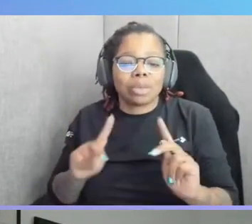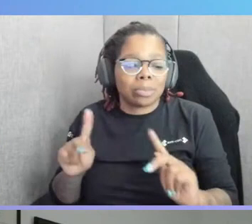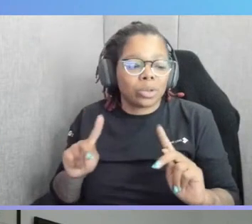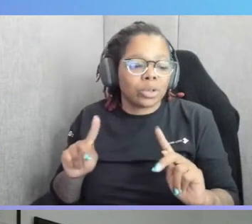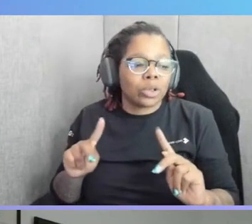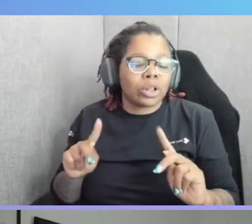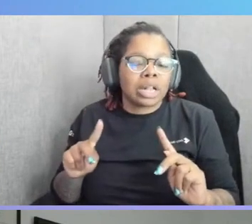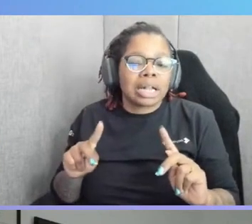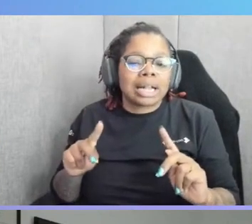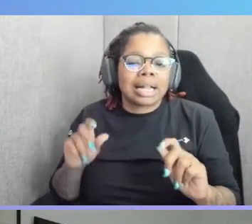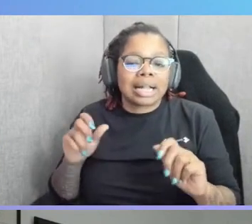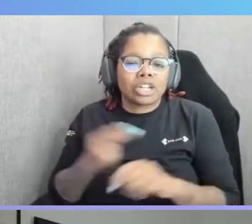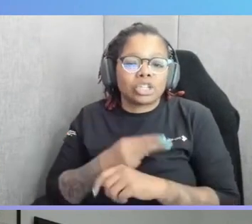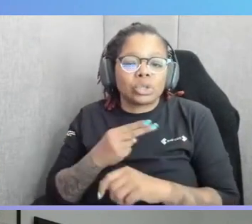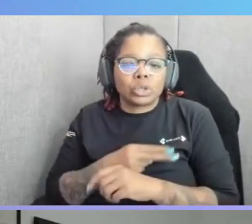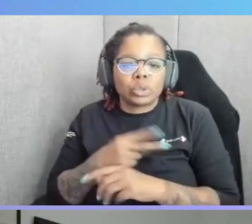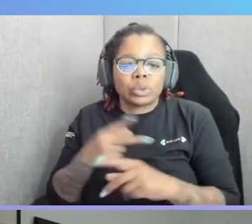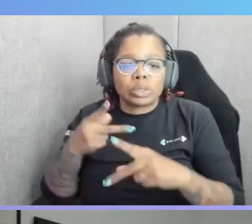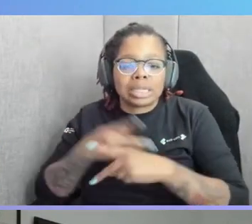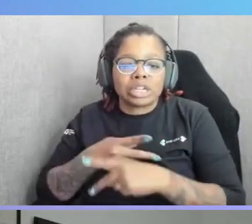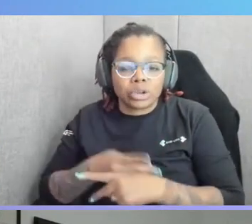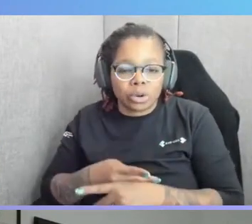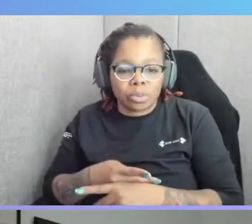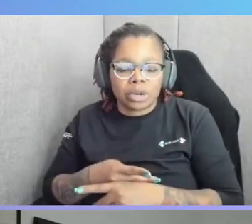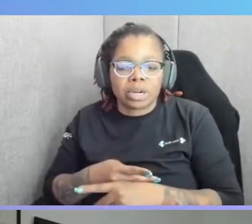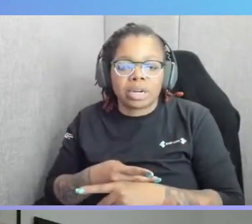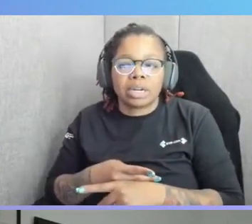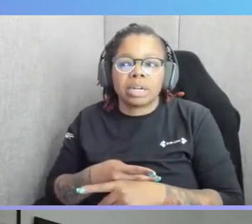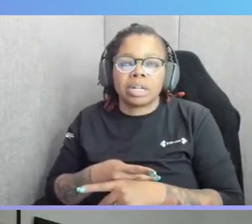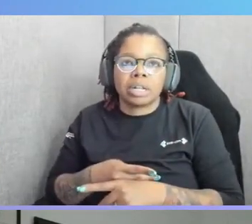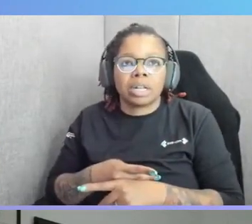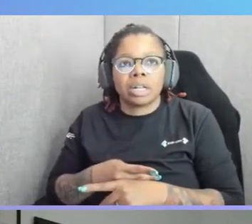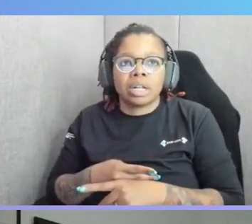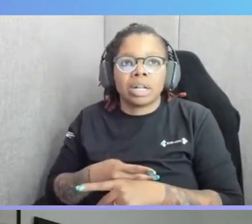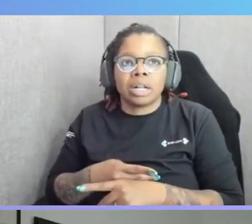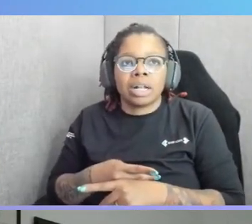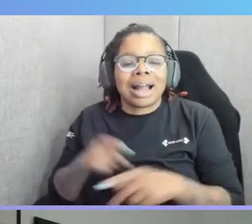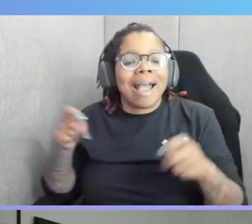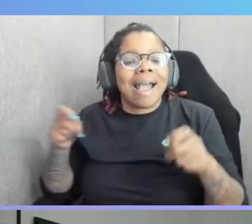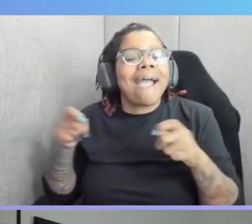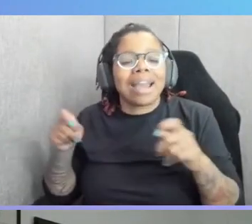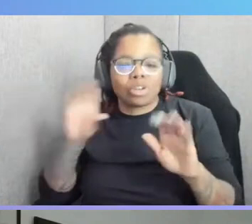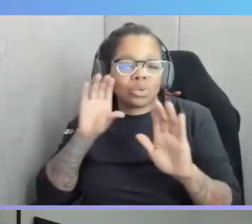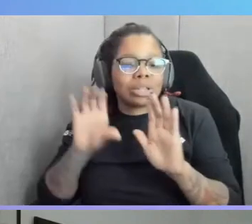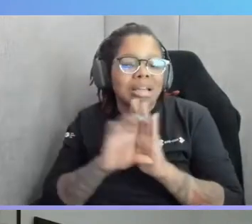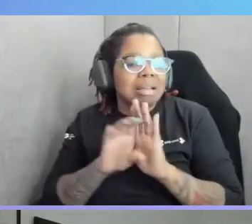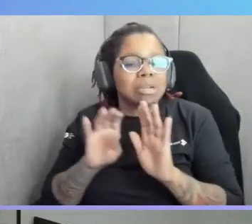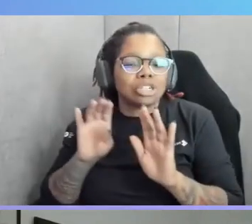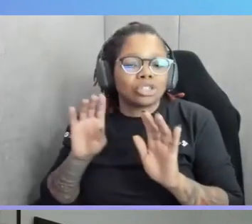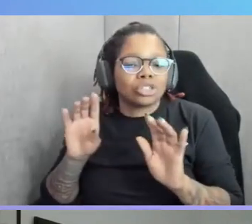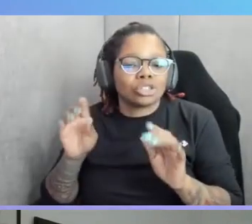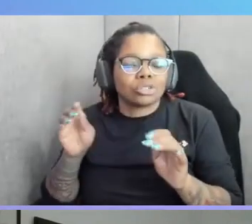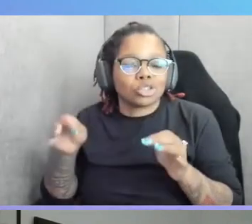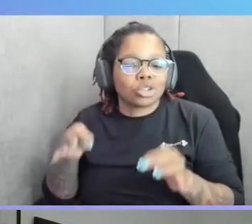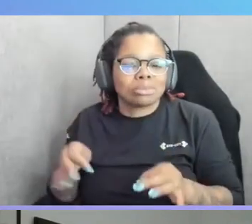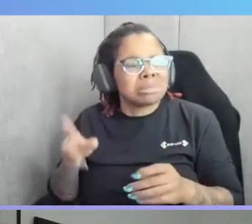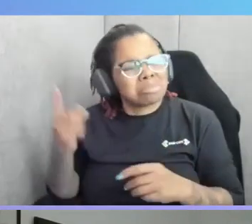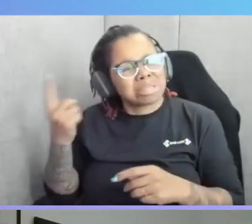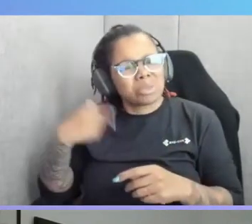interpret and, uh, were you kind of, um, handle image descriptions? It's one that we should think about because it's,